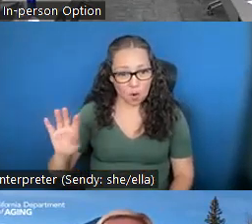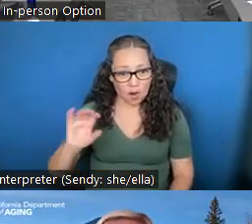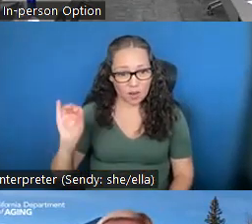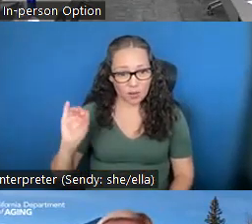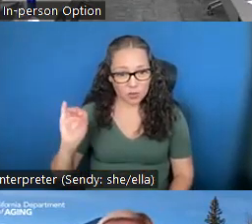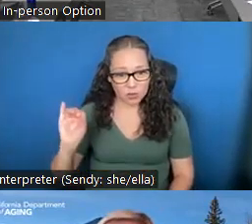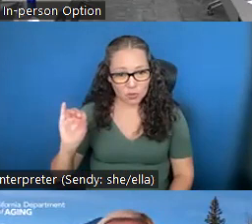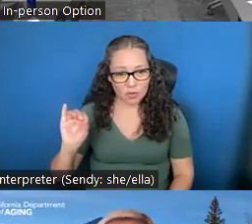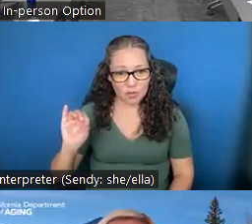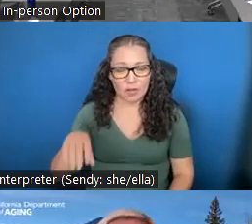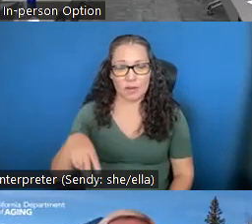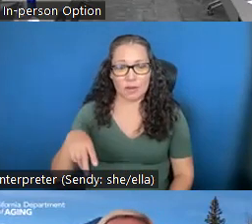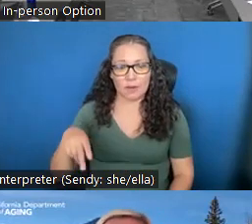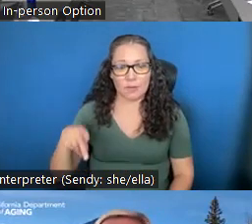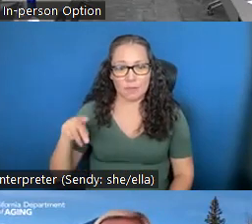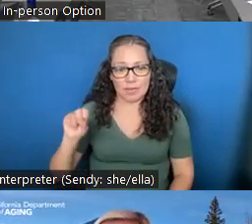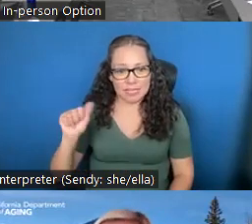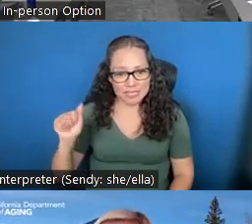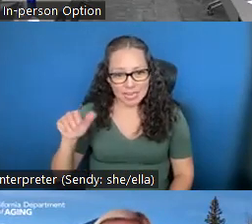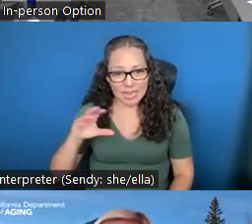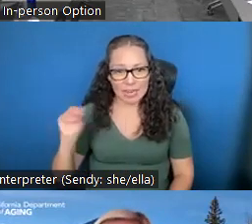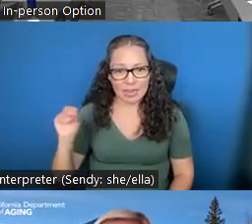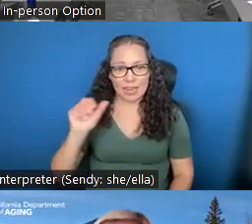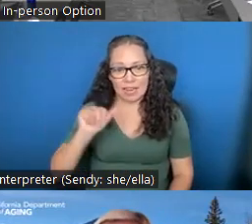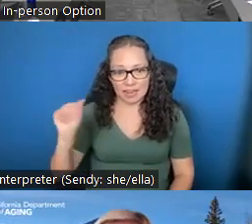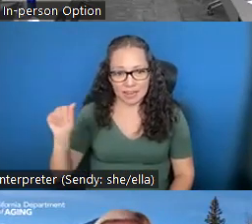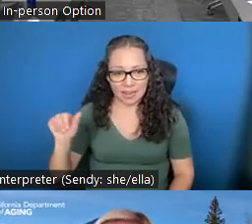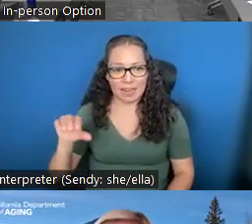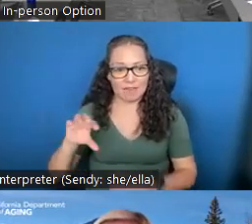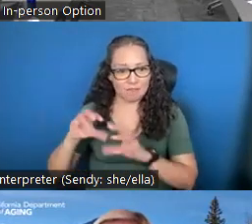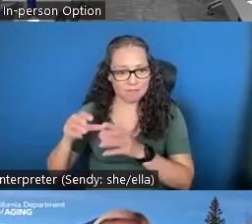administration on community living is updating the older americ amans act for the first time